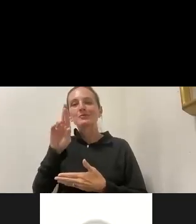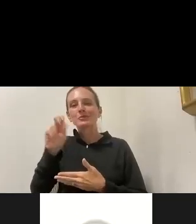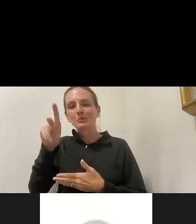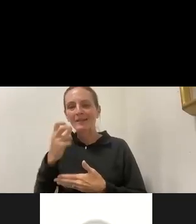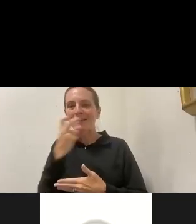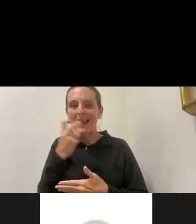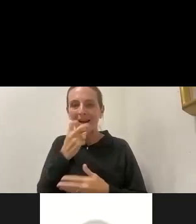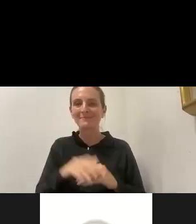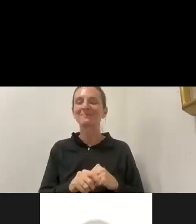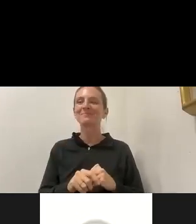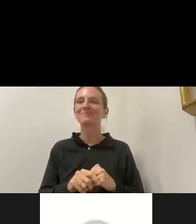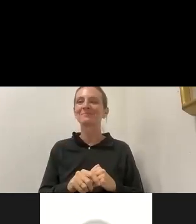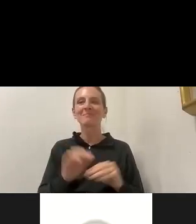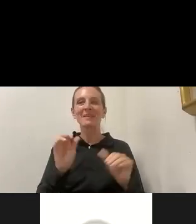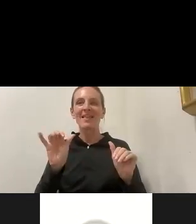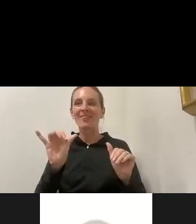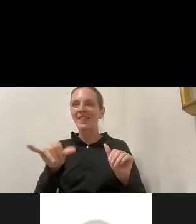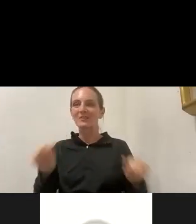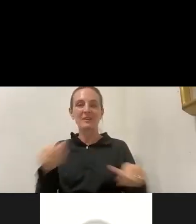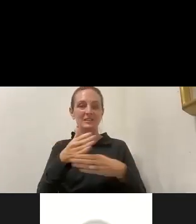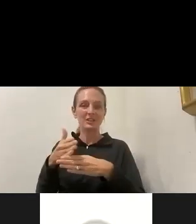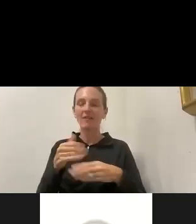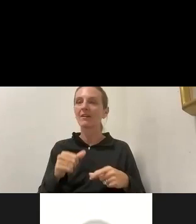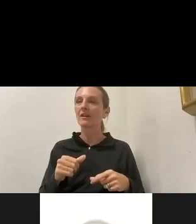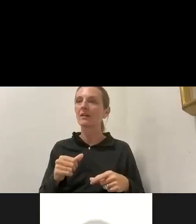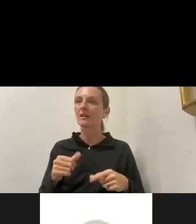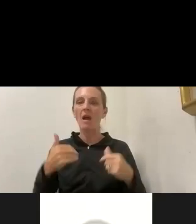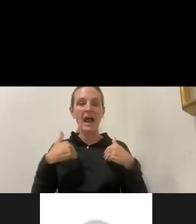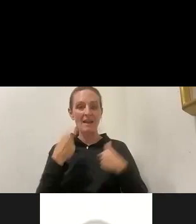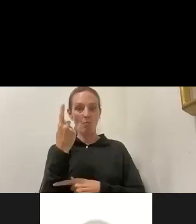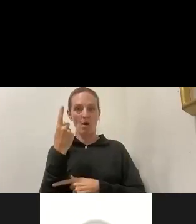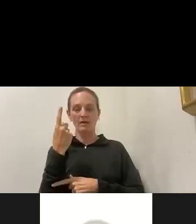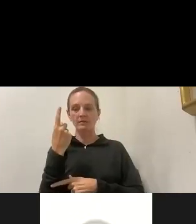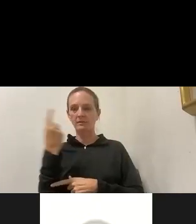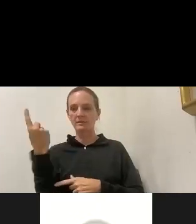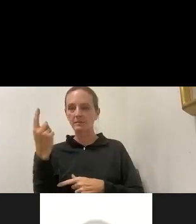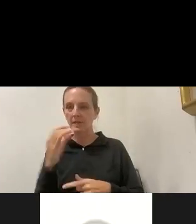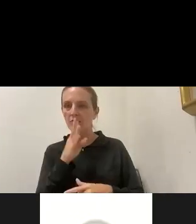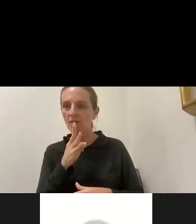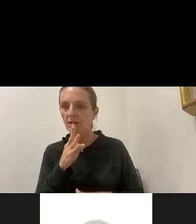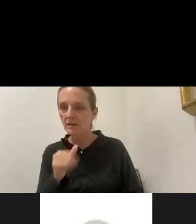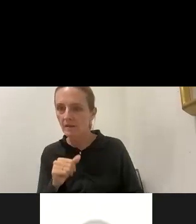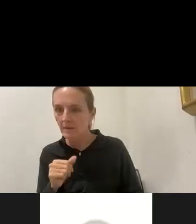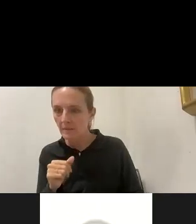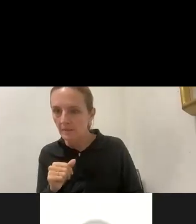writing that you can share with the group? >>Participant: I just have one there, Dana.